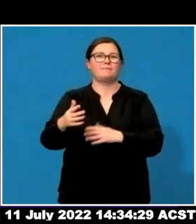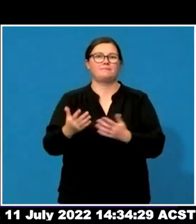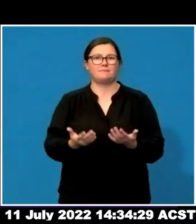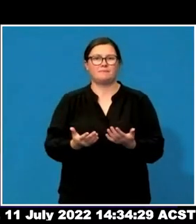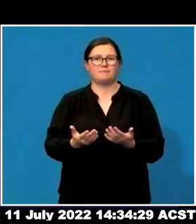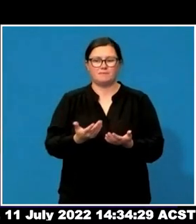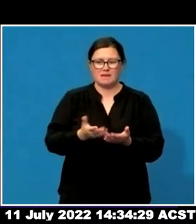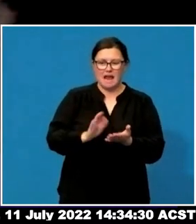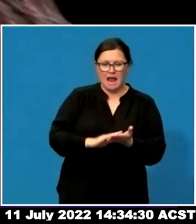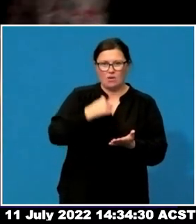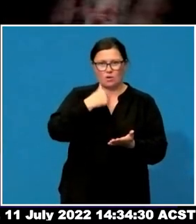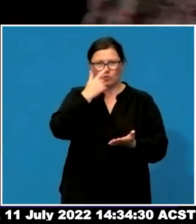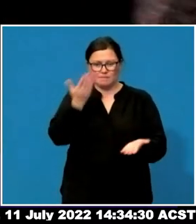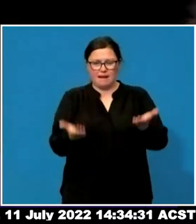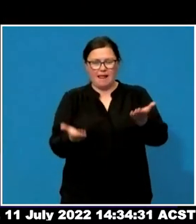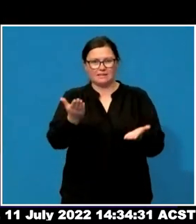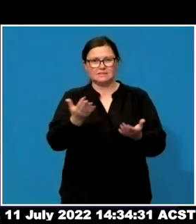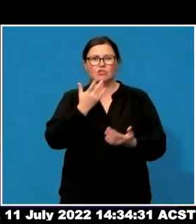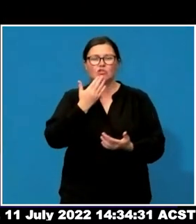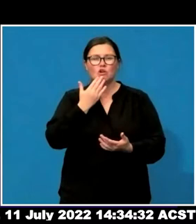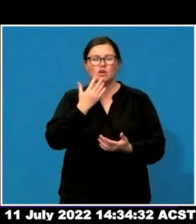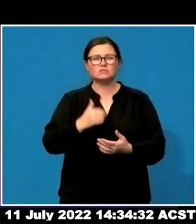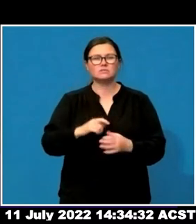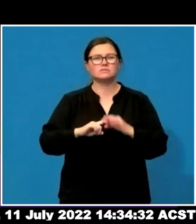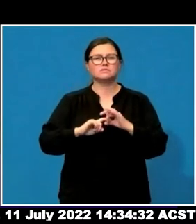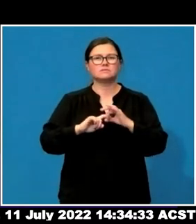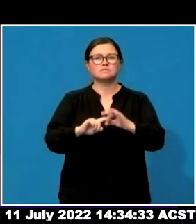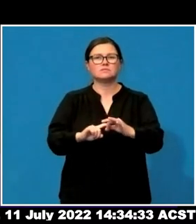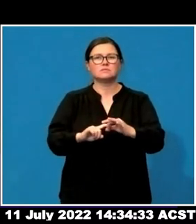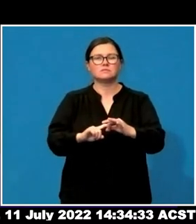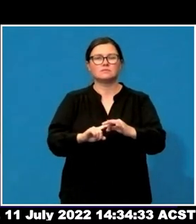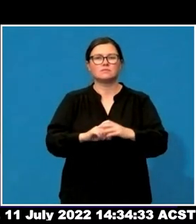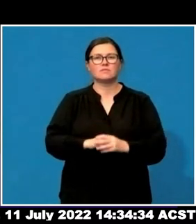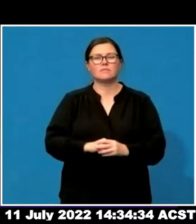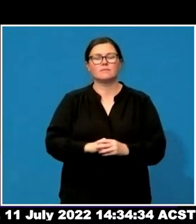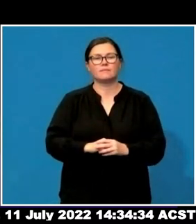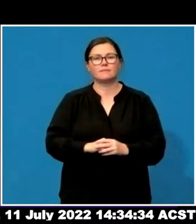costs. MR GRIFFIN: So, is it the case that the plan would allow you to make that